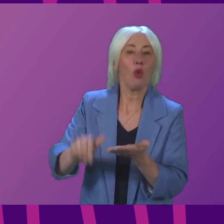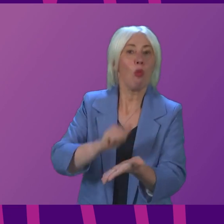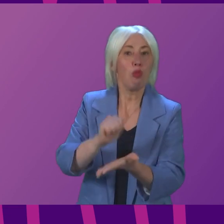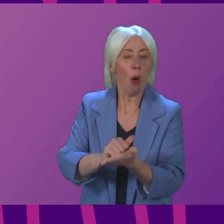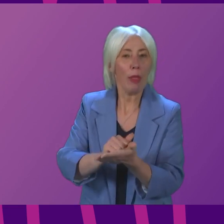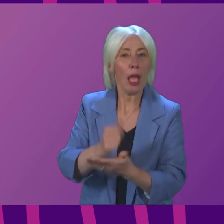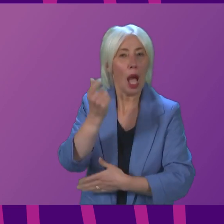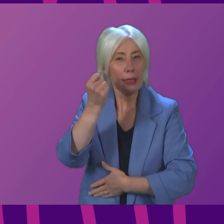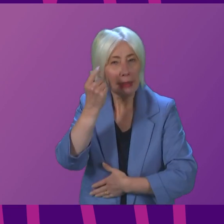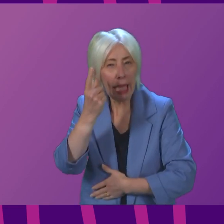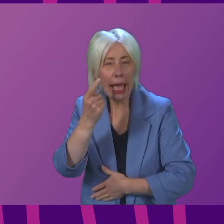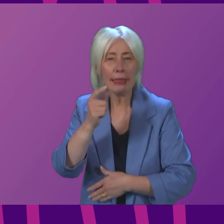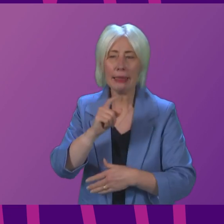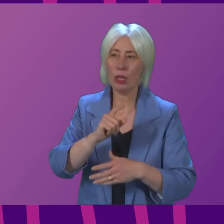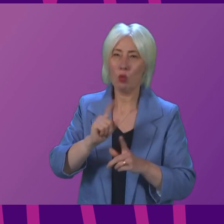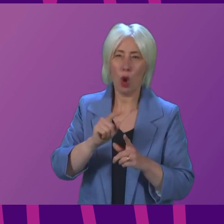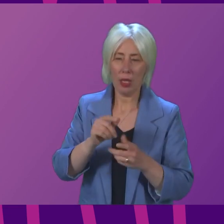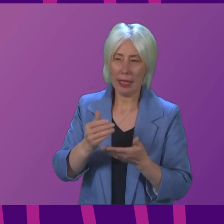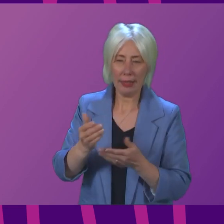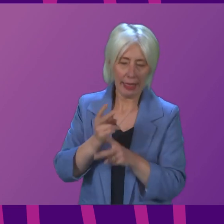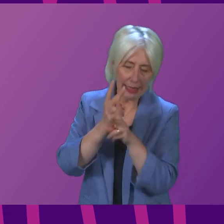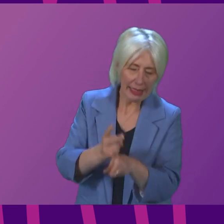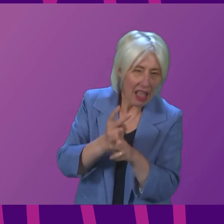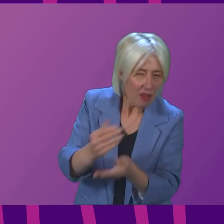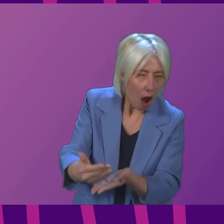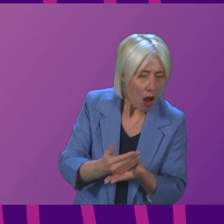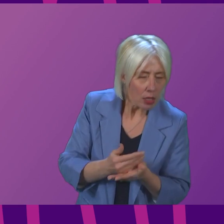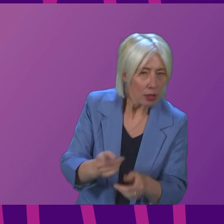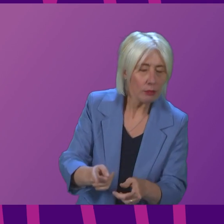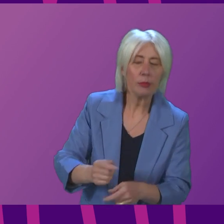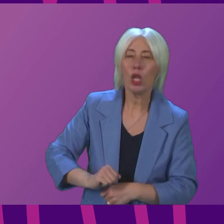understand and apply principles of safeguarding properly.